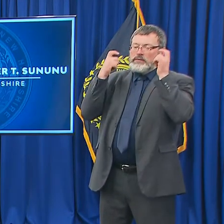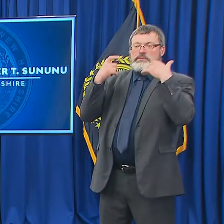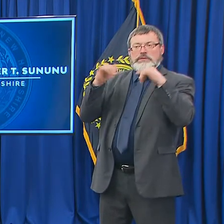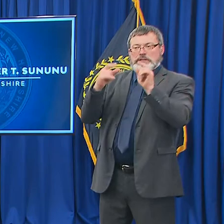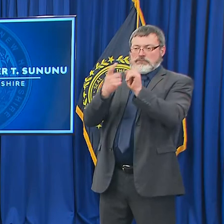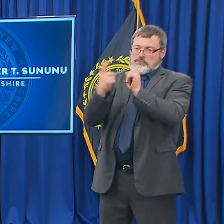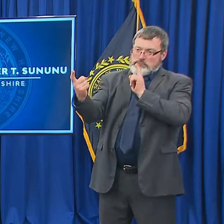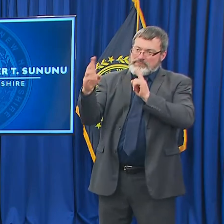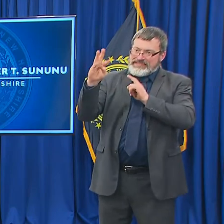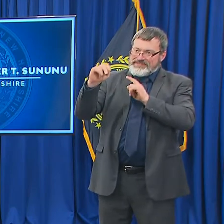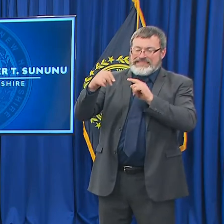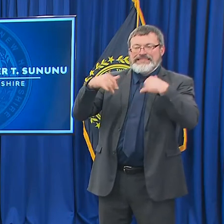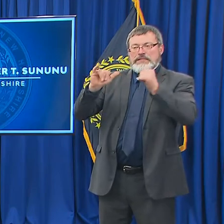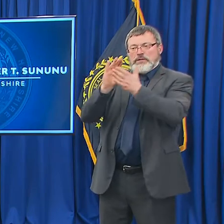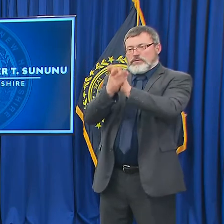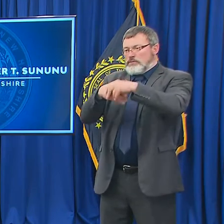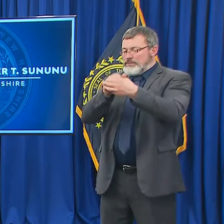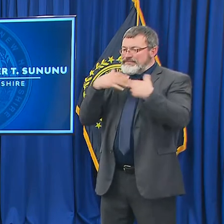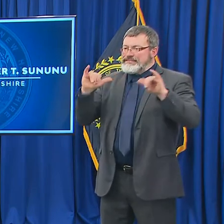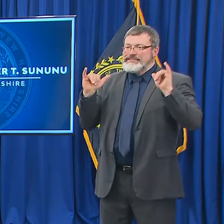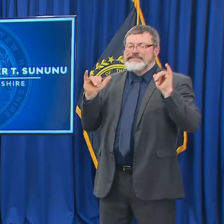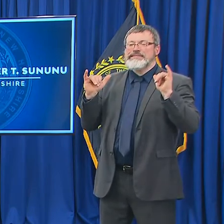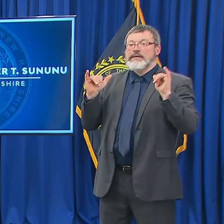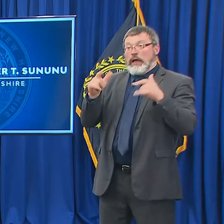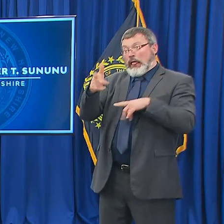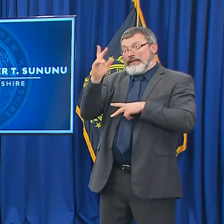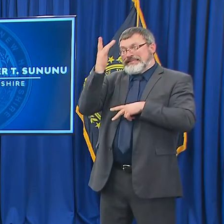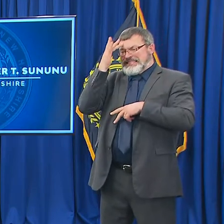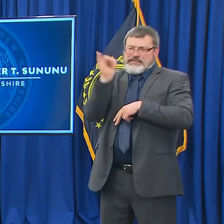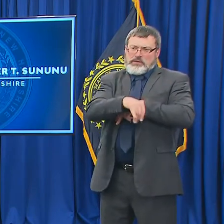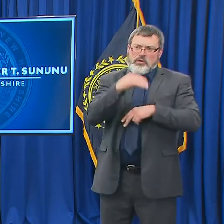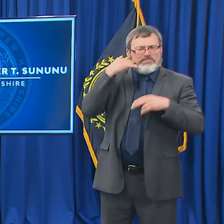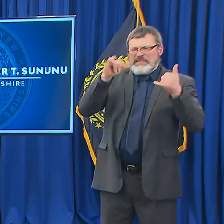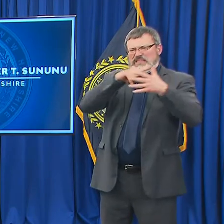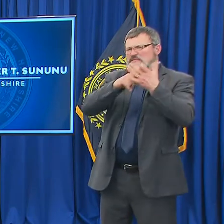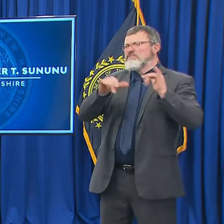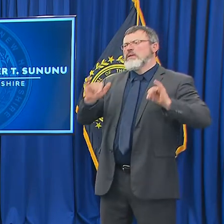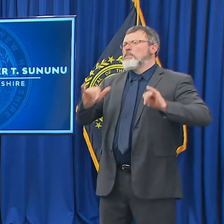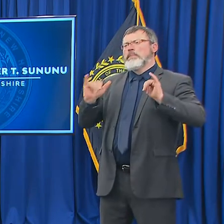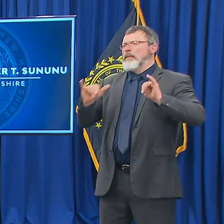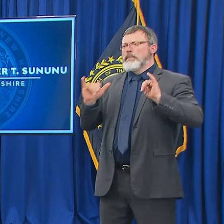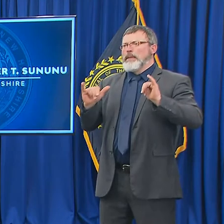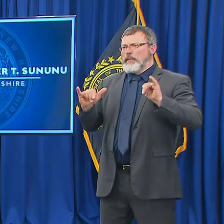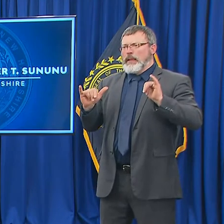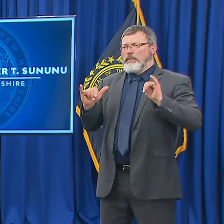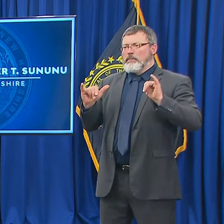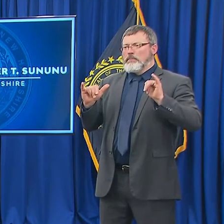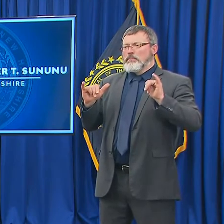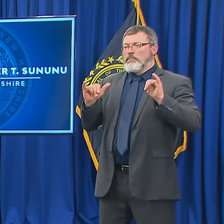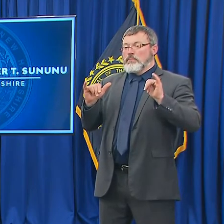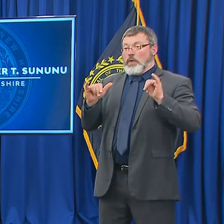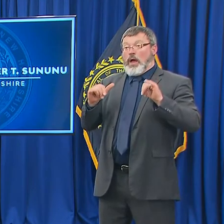and recommended be use in different settings Colleges Universities Congregate Living settings